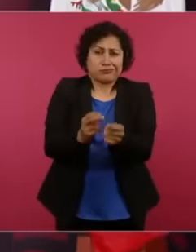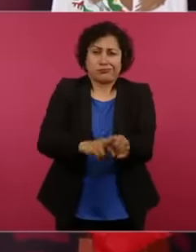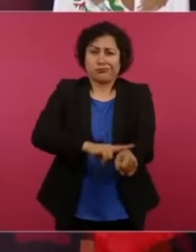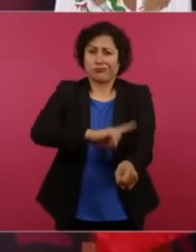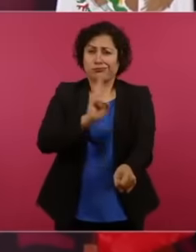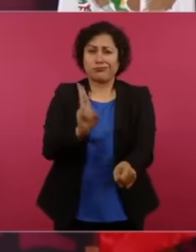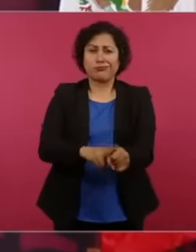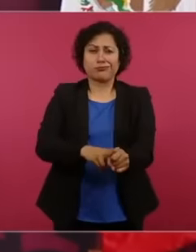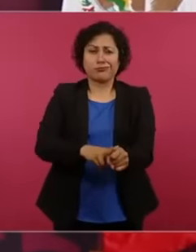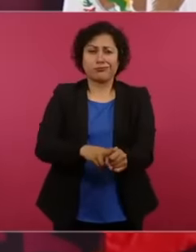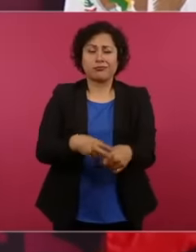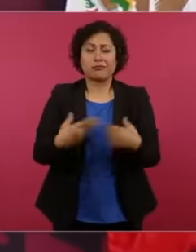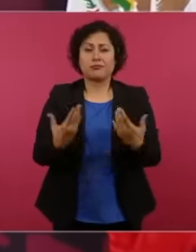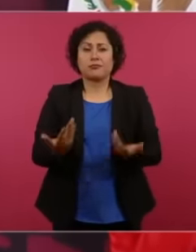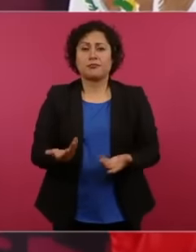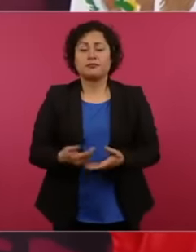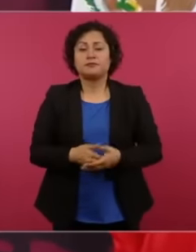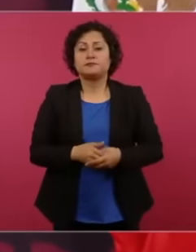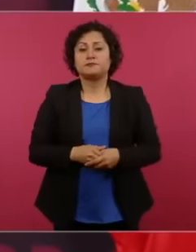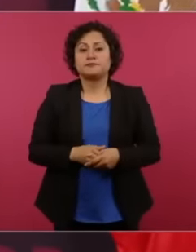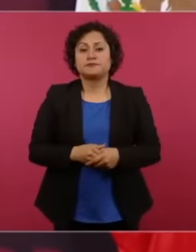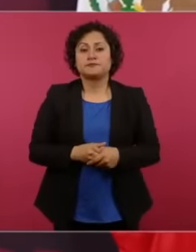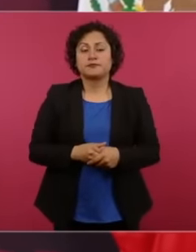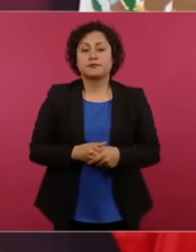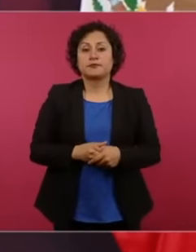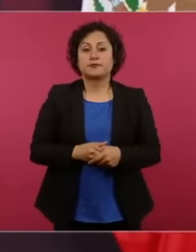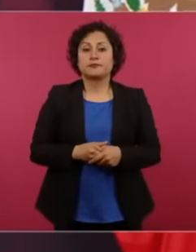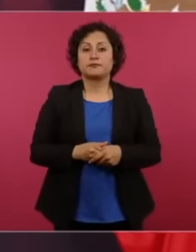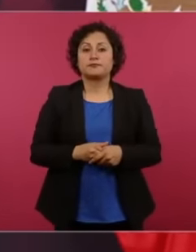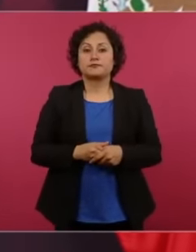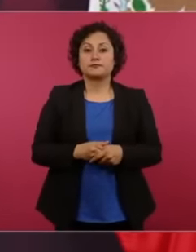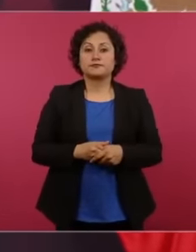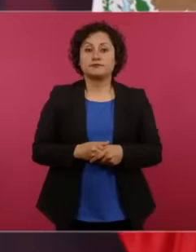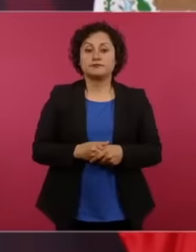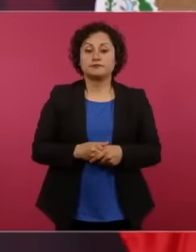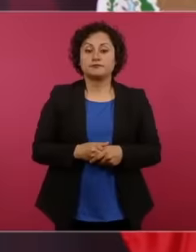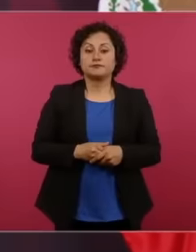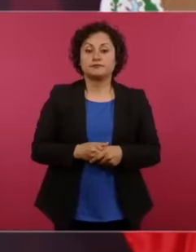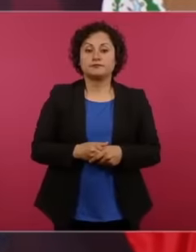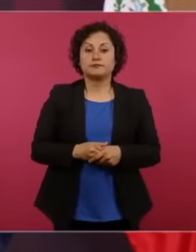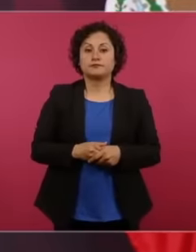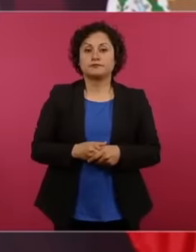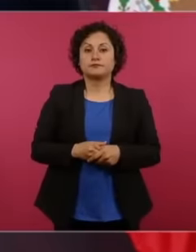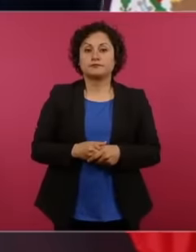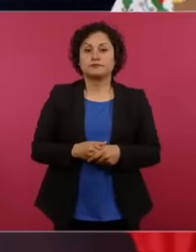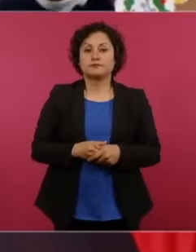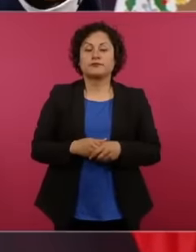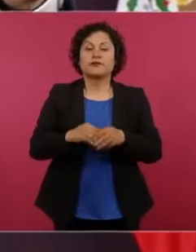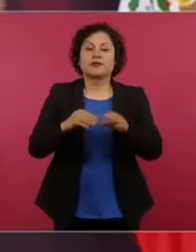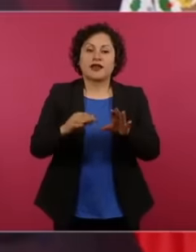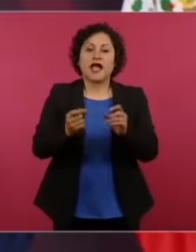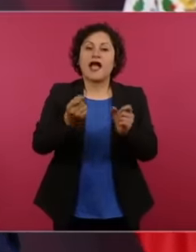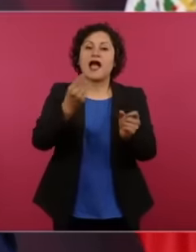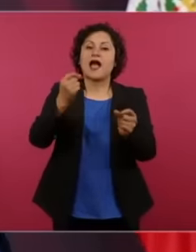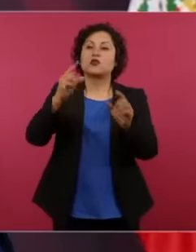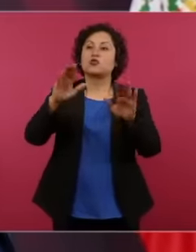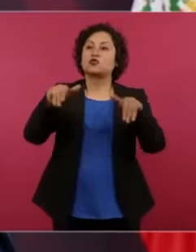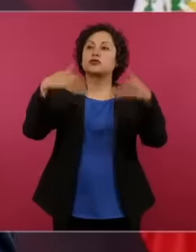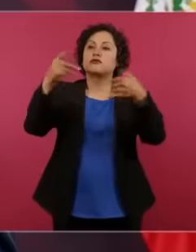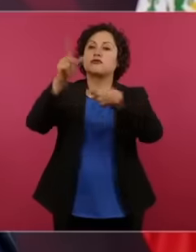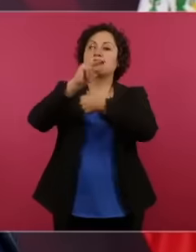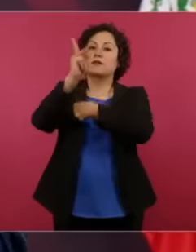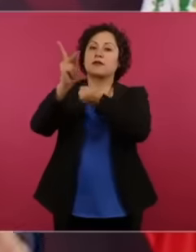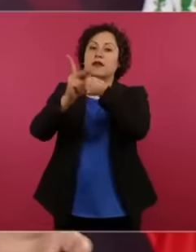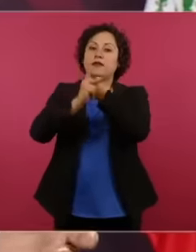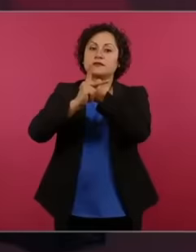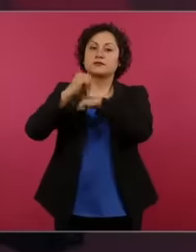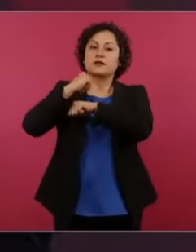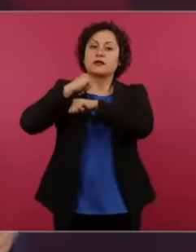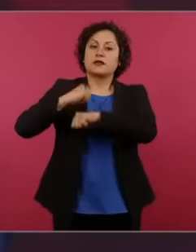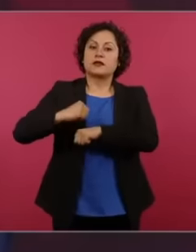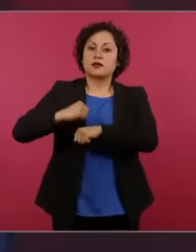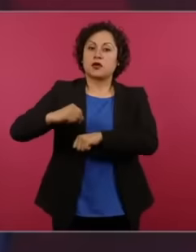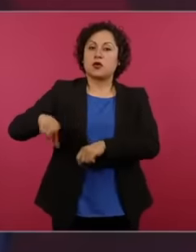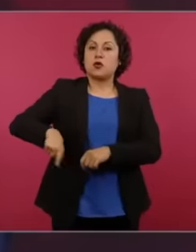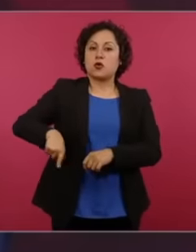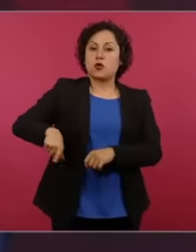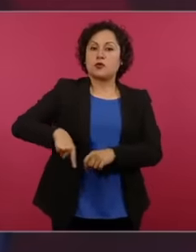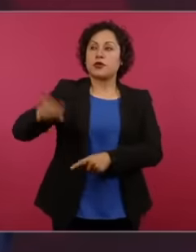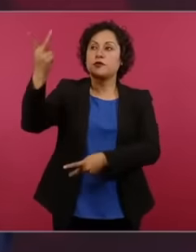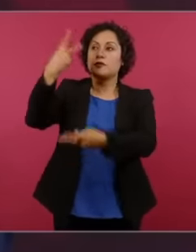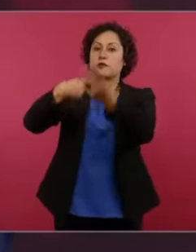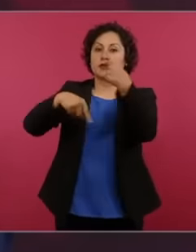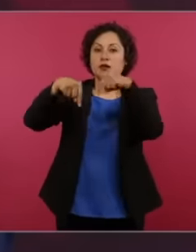from foreign governments come and see the jet there and it catches their attention and